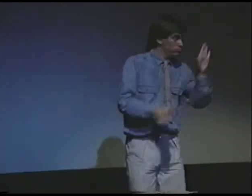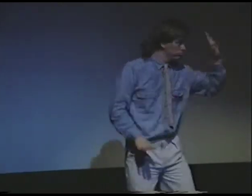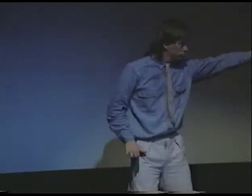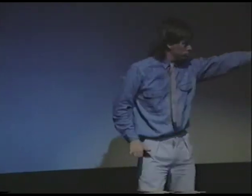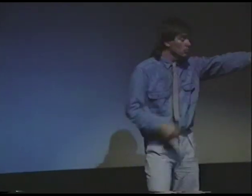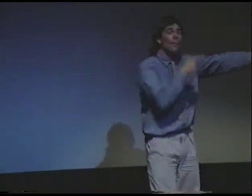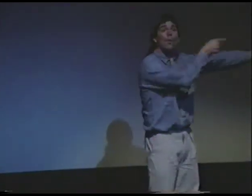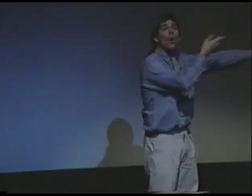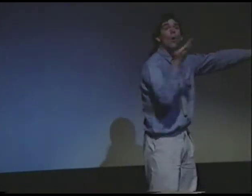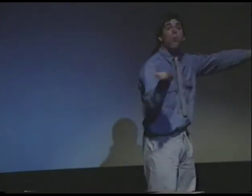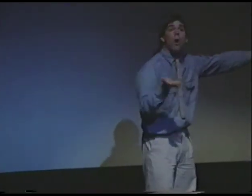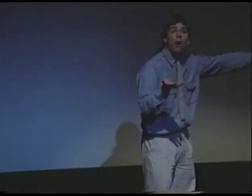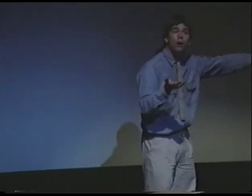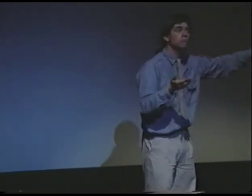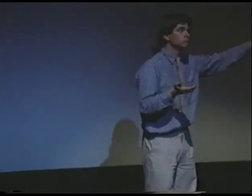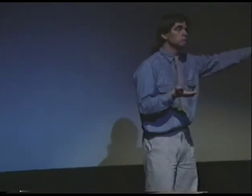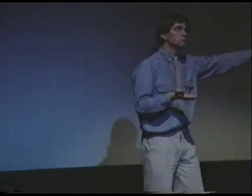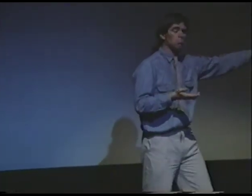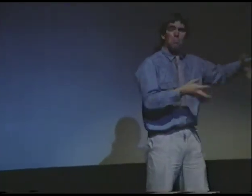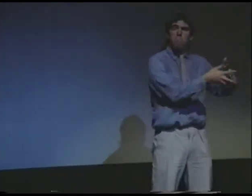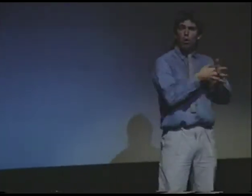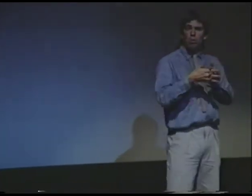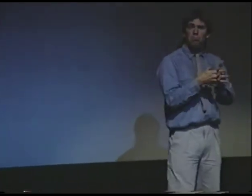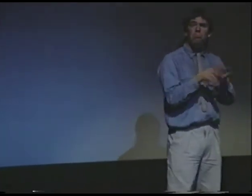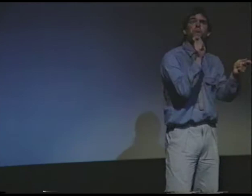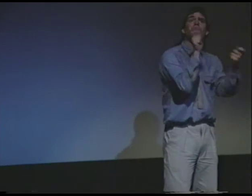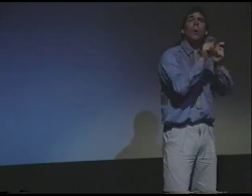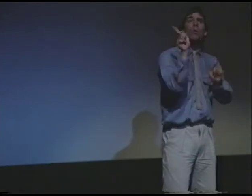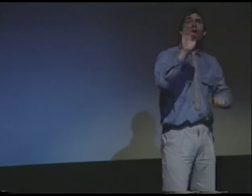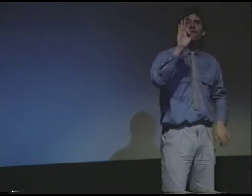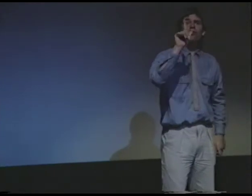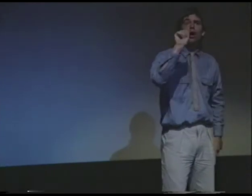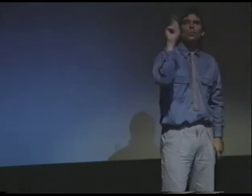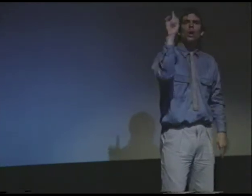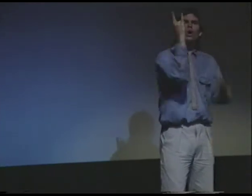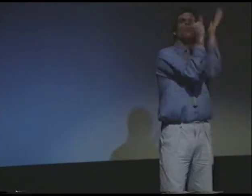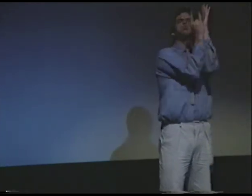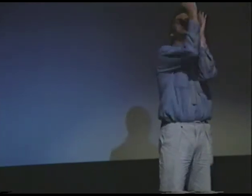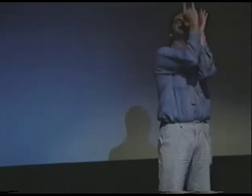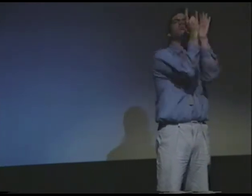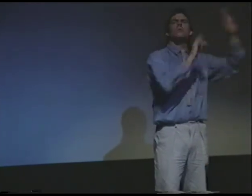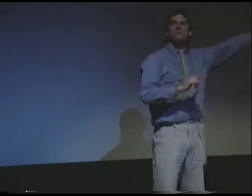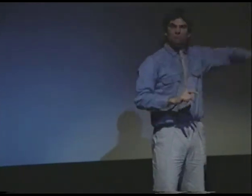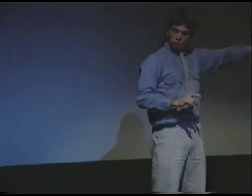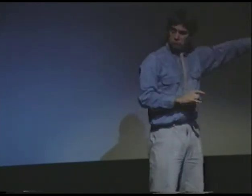It would be a place like in America and Florida